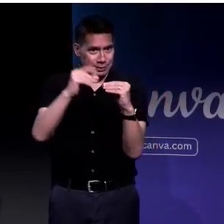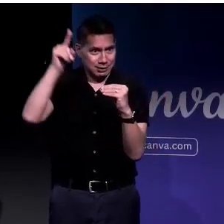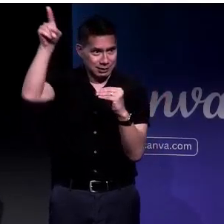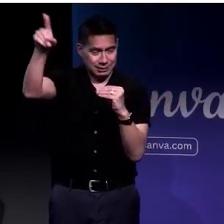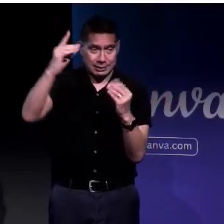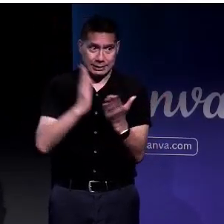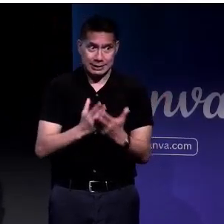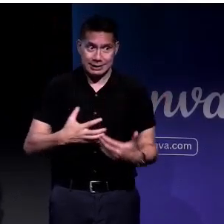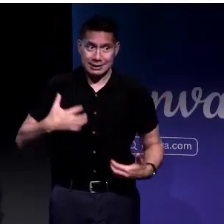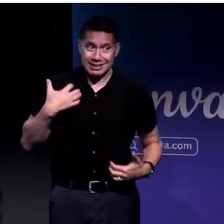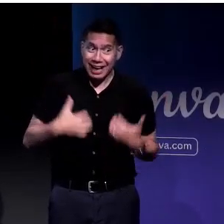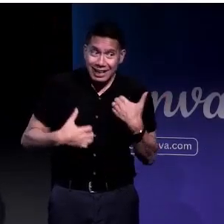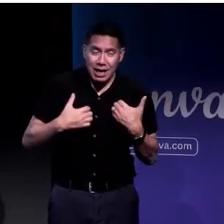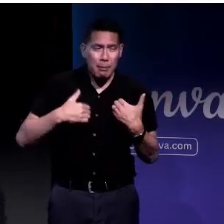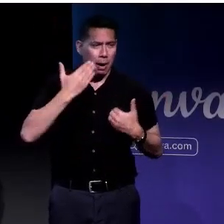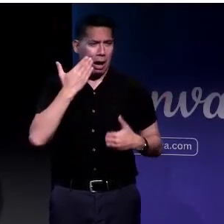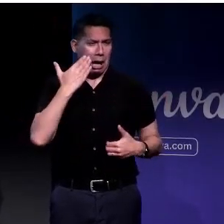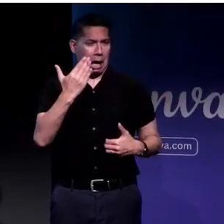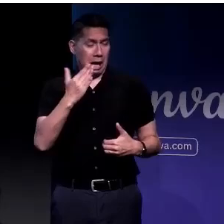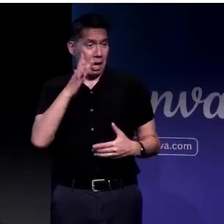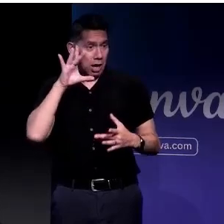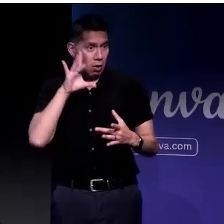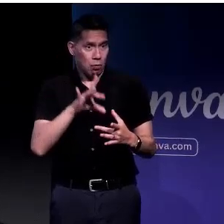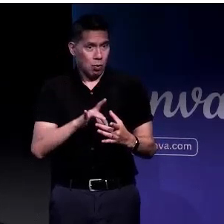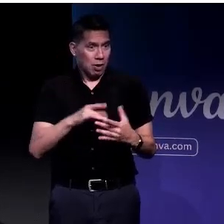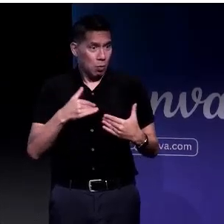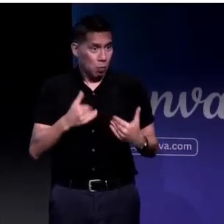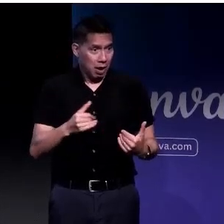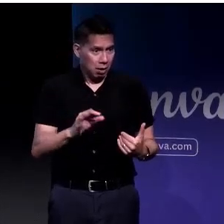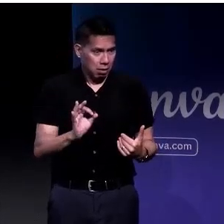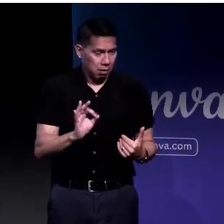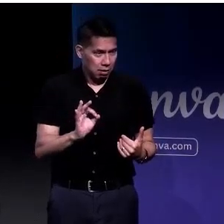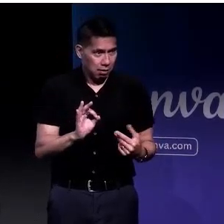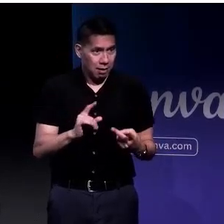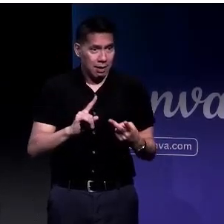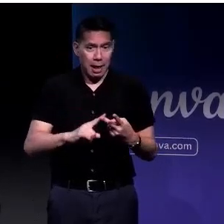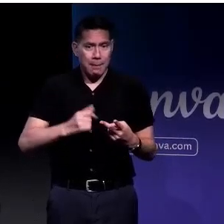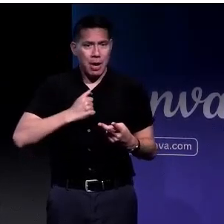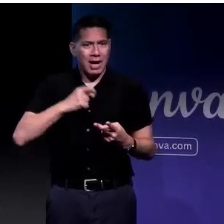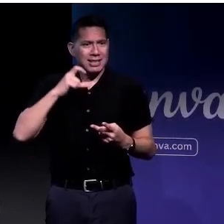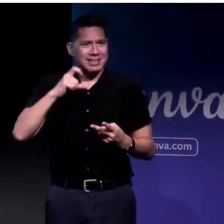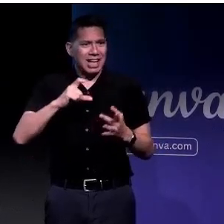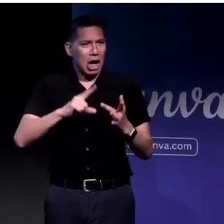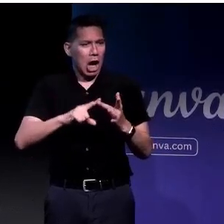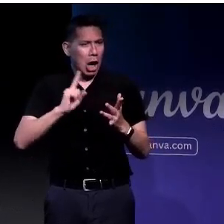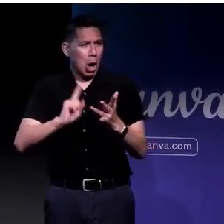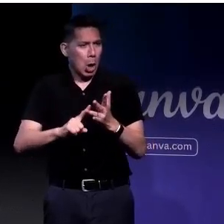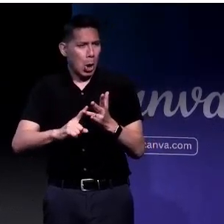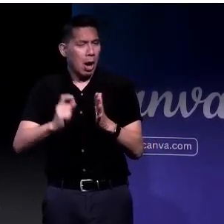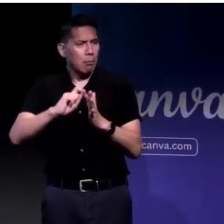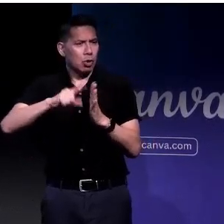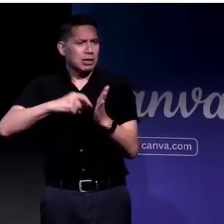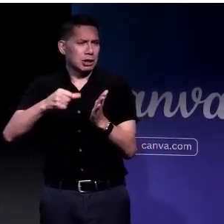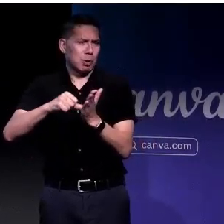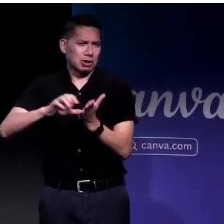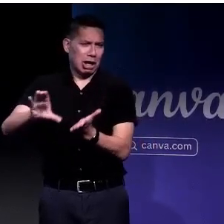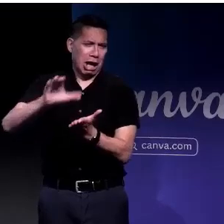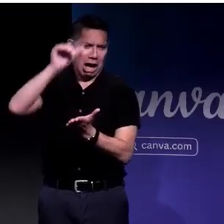However, this talk isn't really about spruiking ConnectWell and my CIO and project sponsor, I know, would be very disappointed to hear me say that.